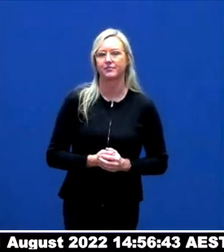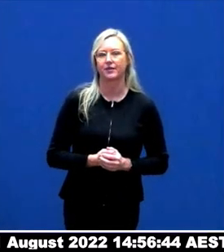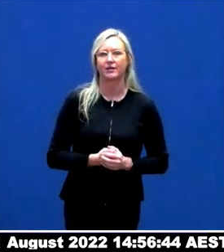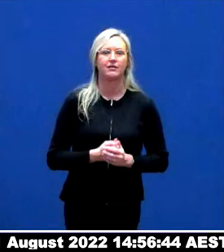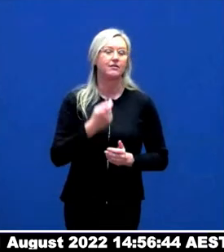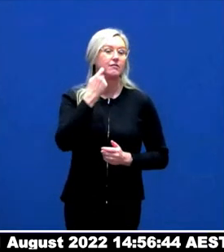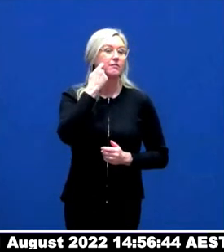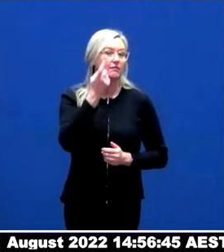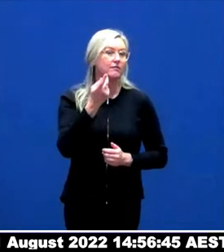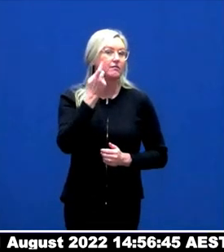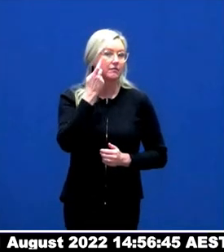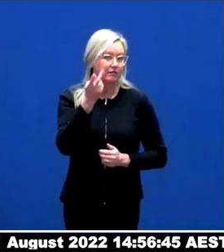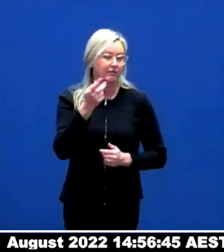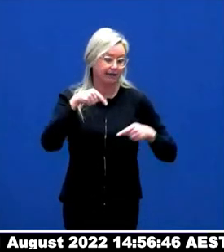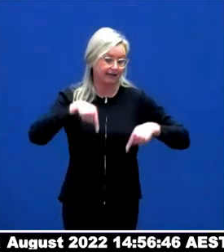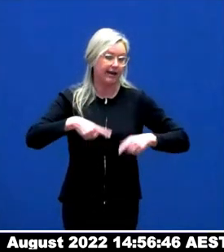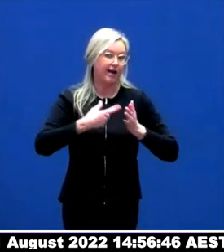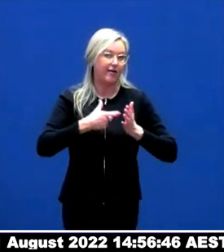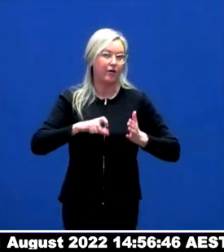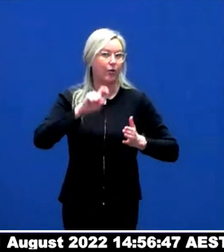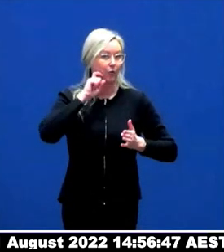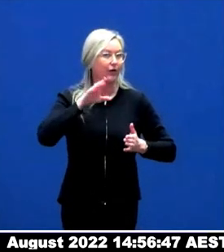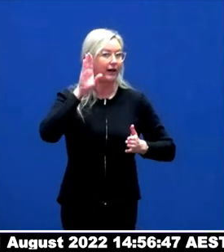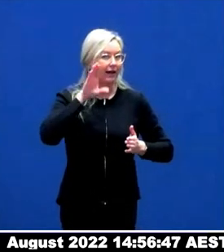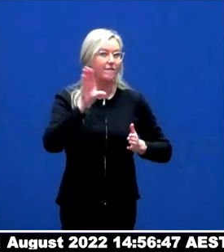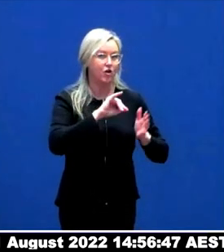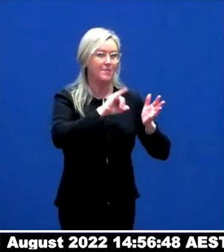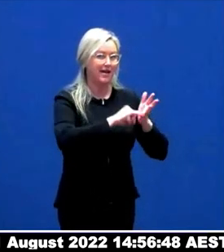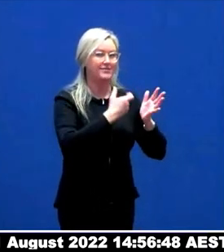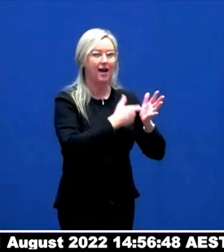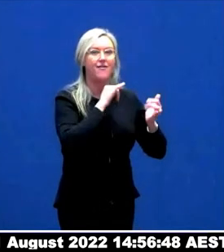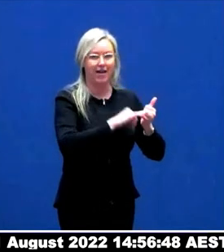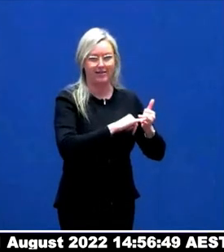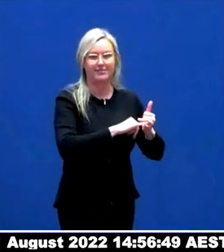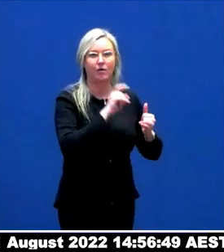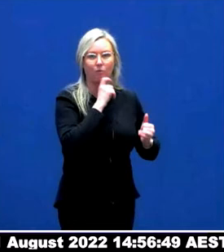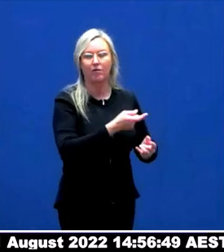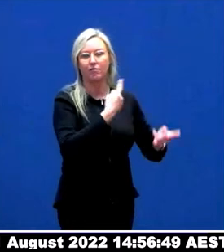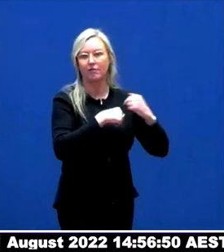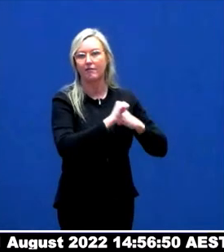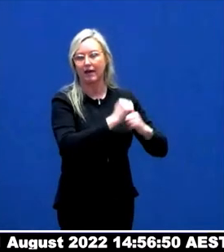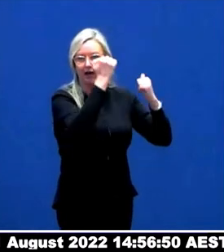couple of days about the SRS scheme, and we understand that there are approximately 4,000